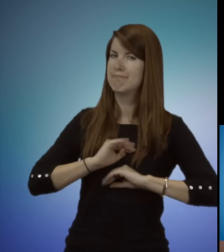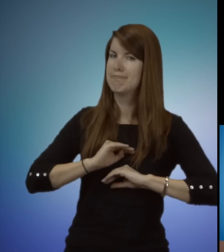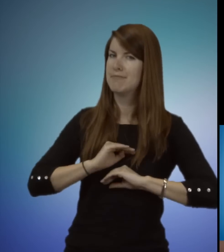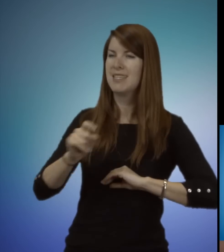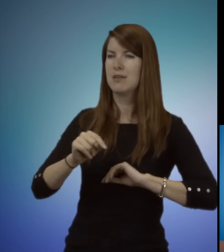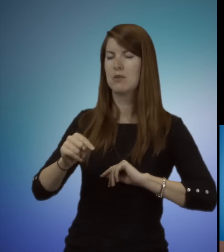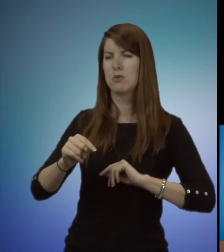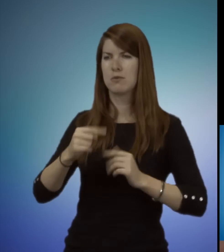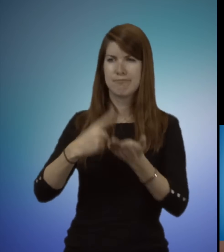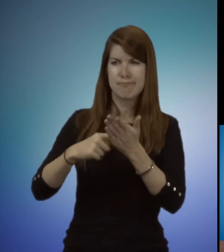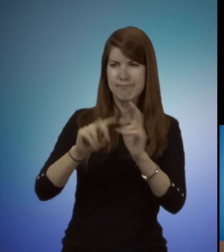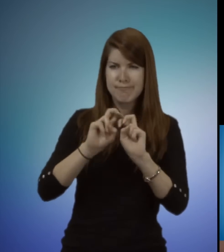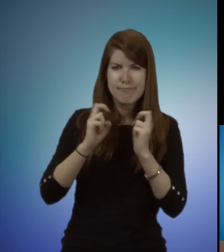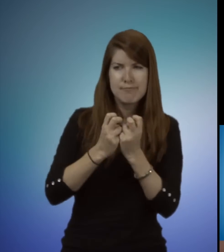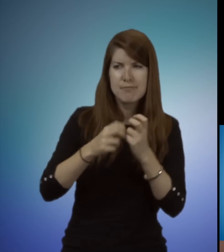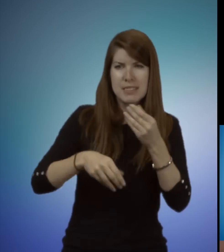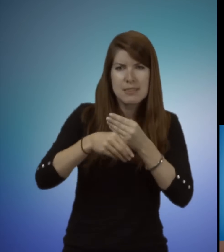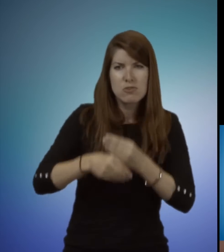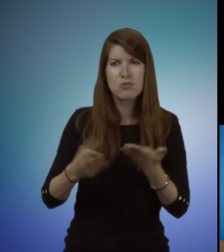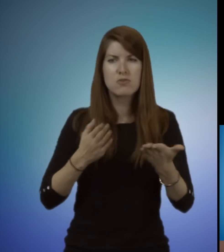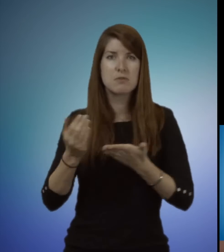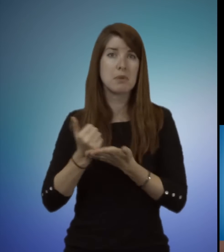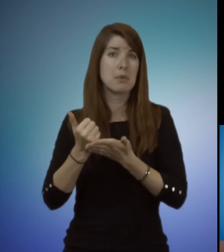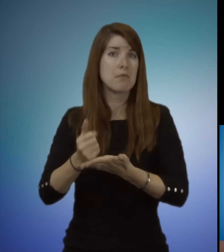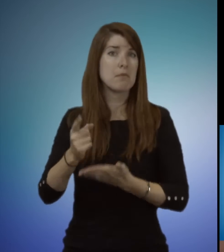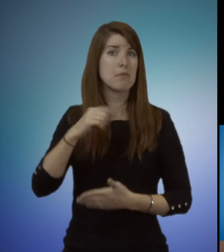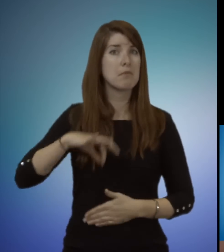to go back and talk about what additional services might be helpful for your child.